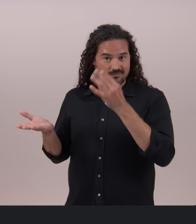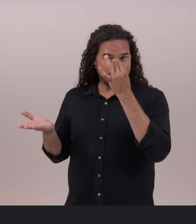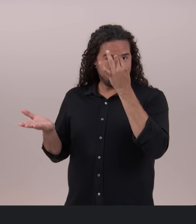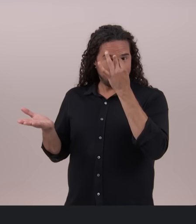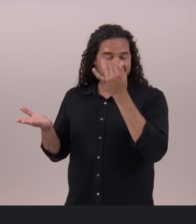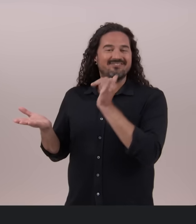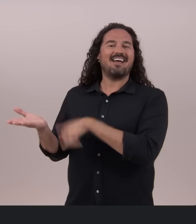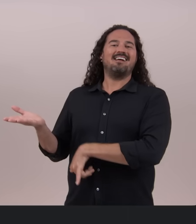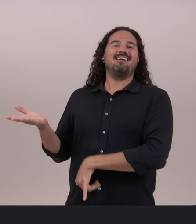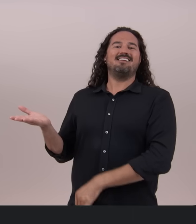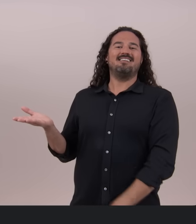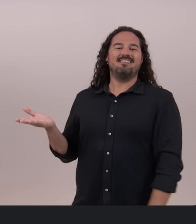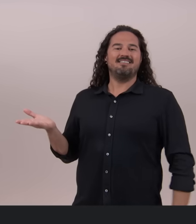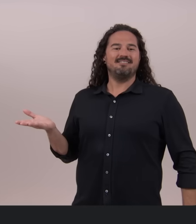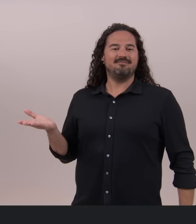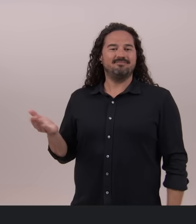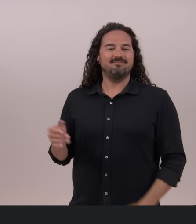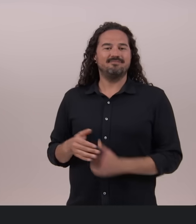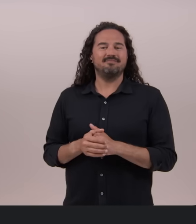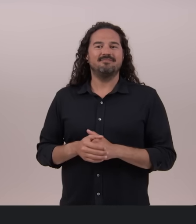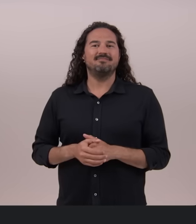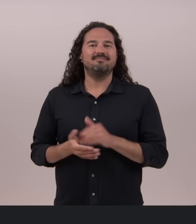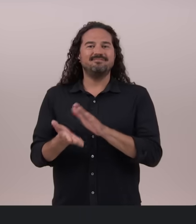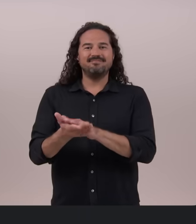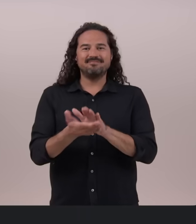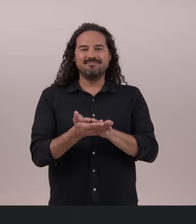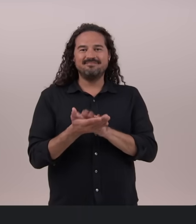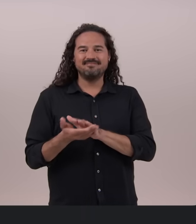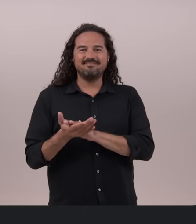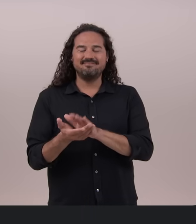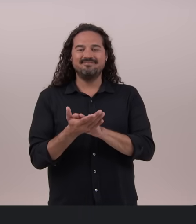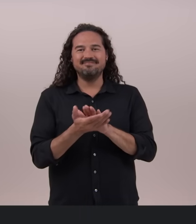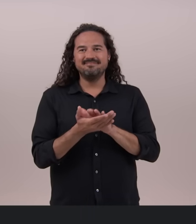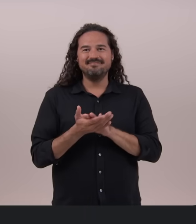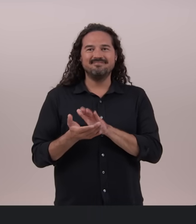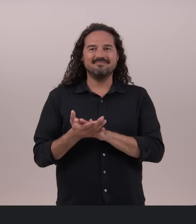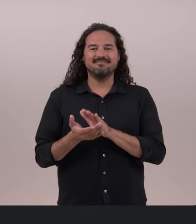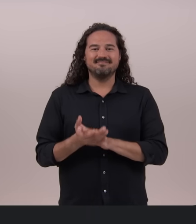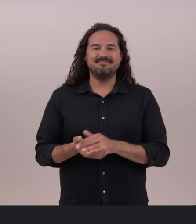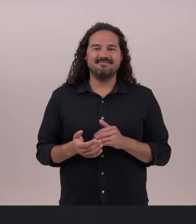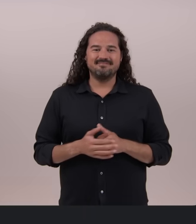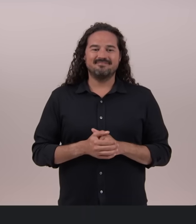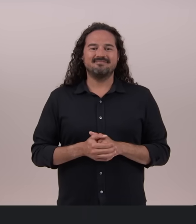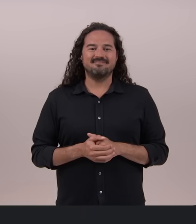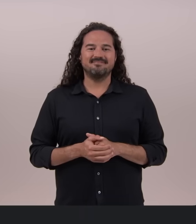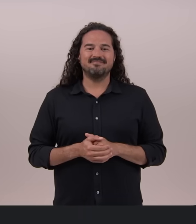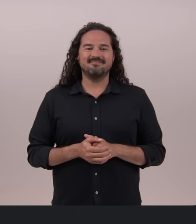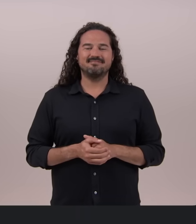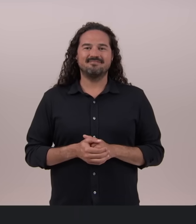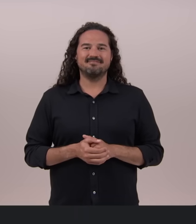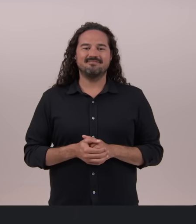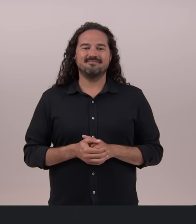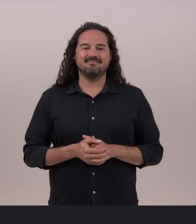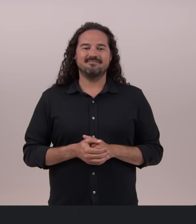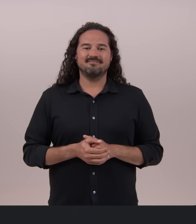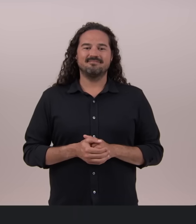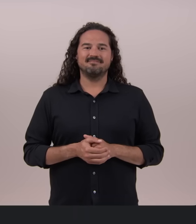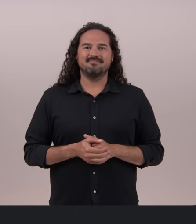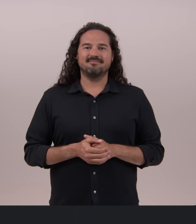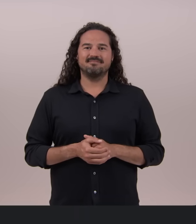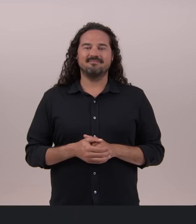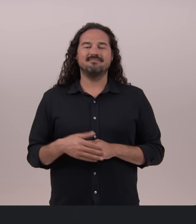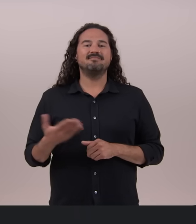So we can see how the UI looks across